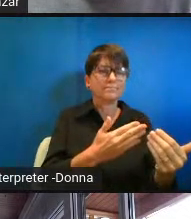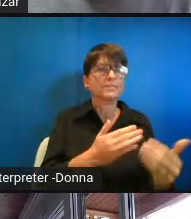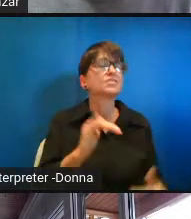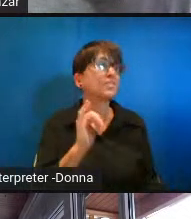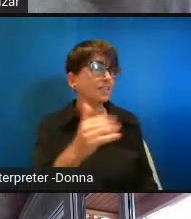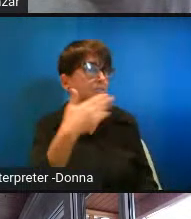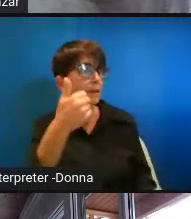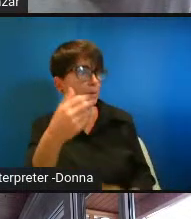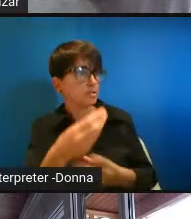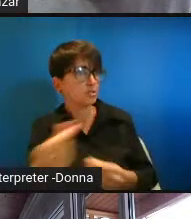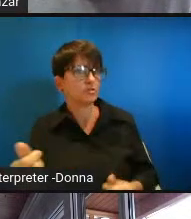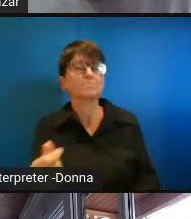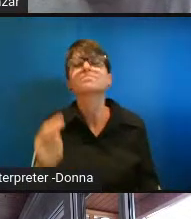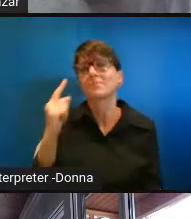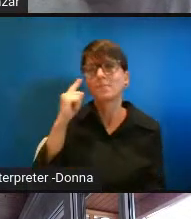me to toggle slides off and on.